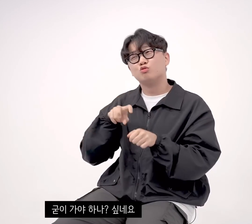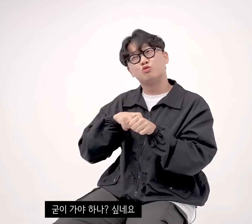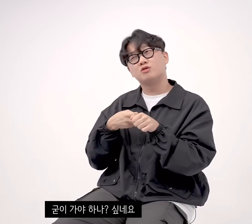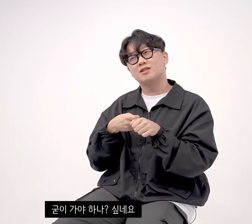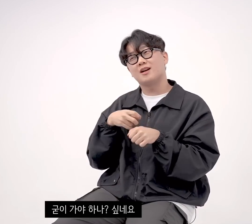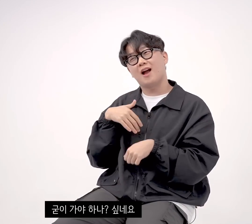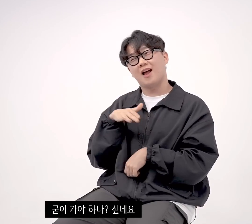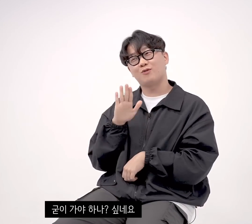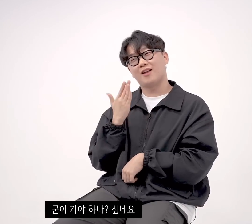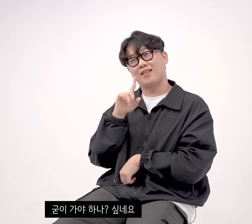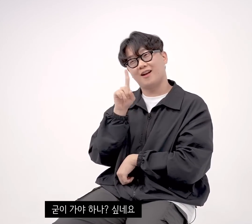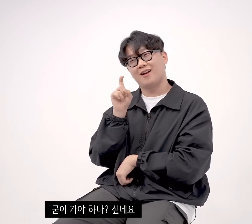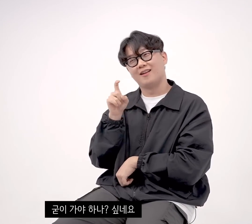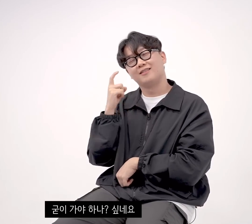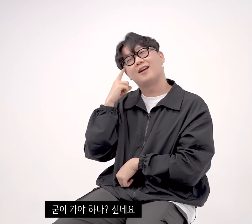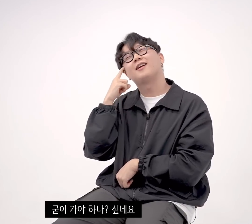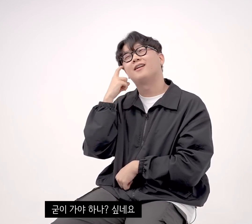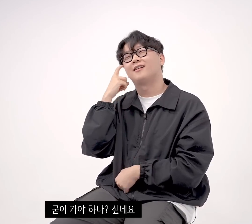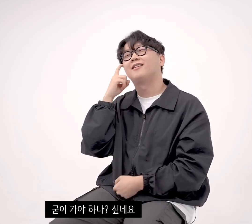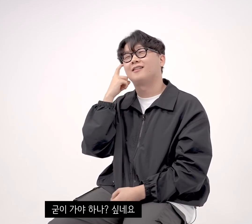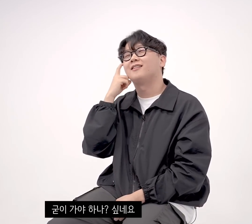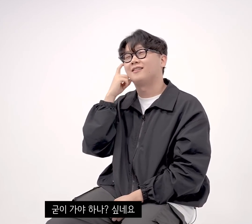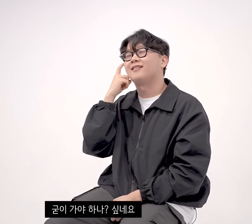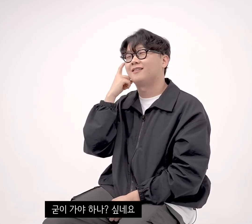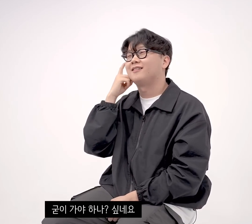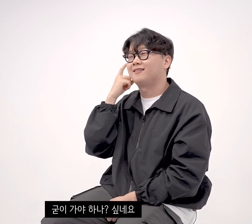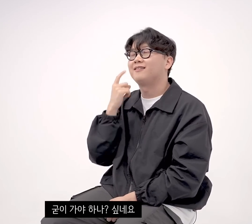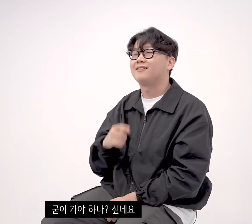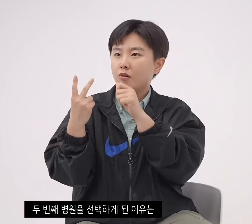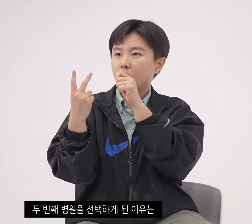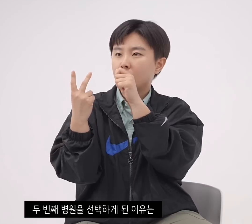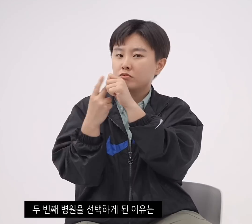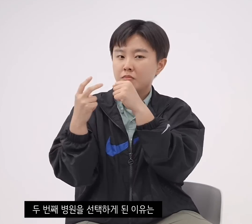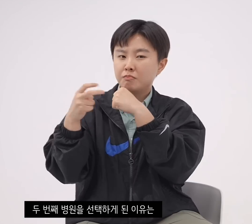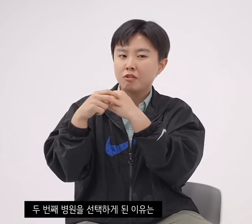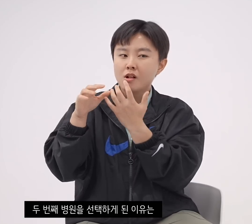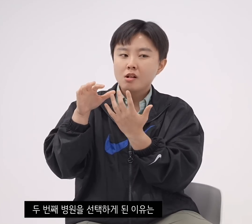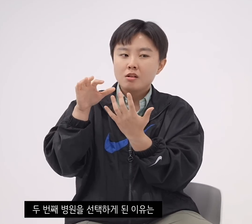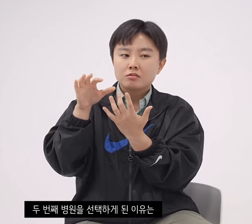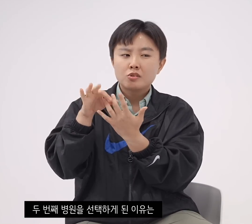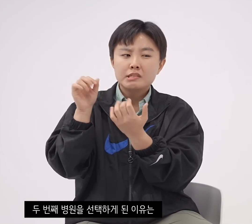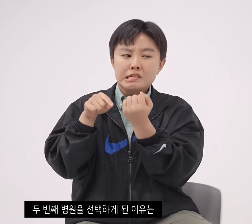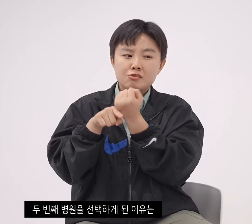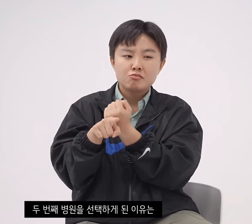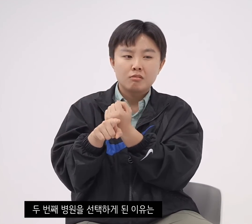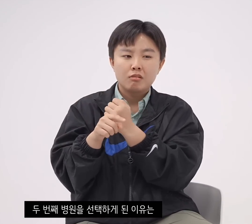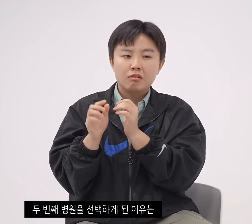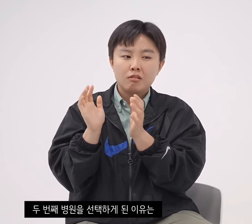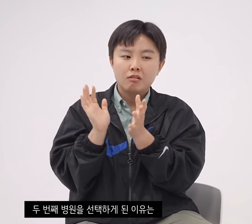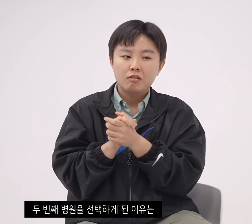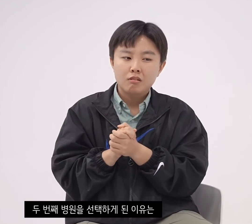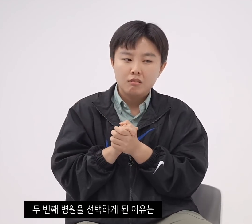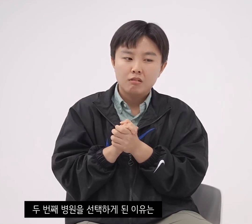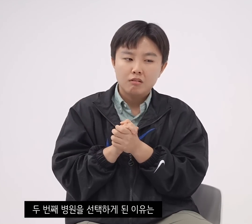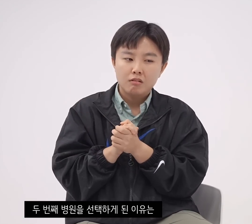but do I really need to go? The reason why I chose the second hospital for reoperation,